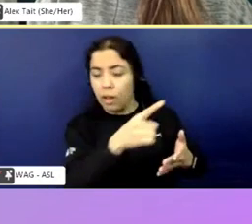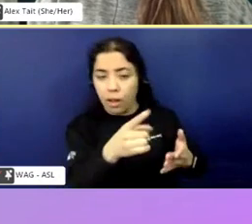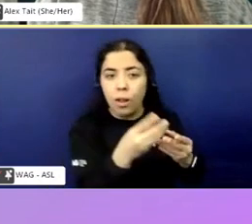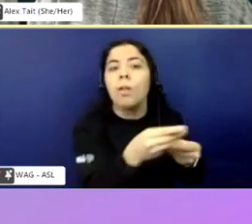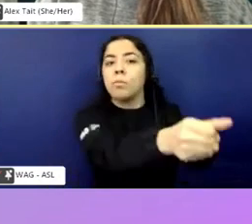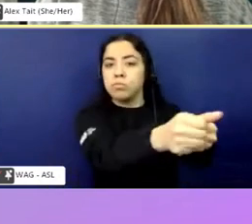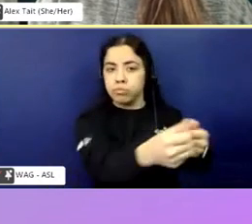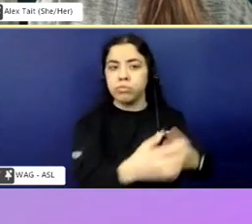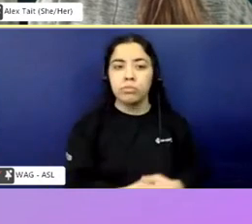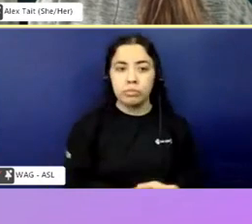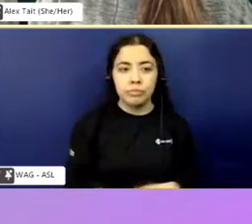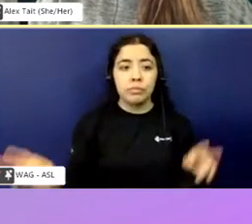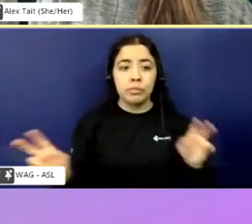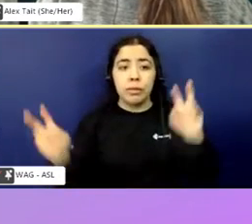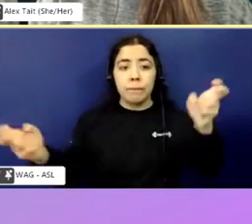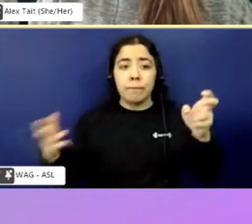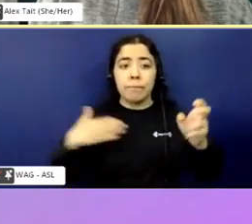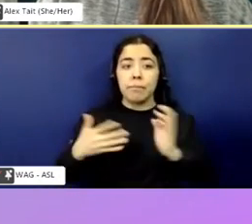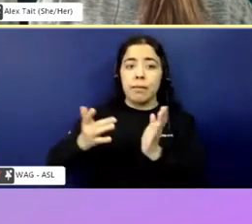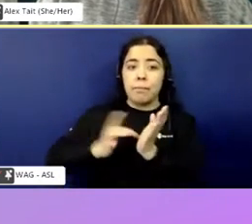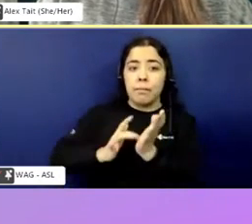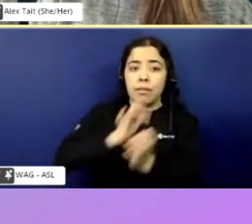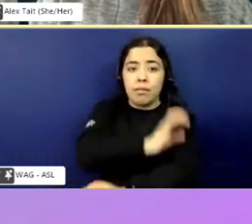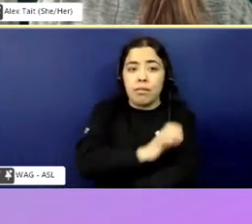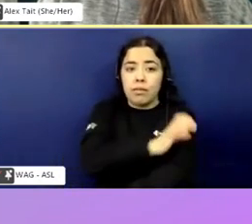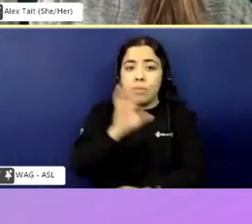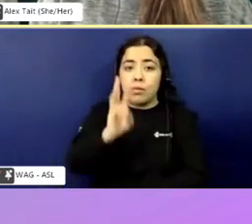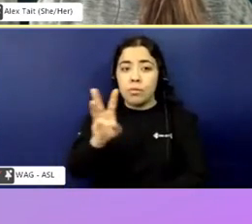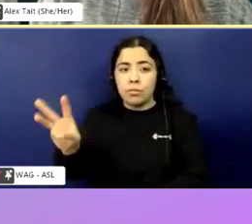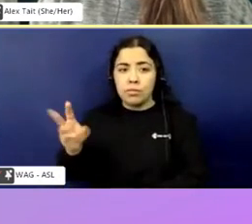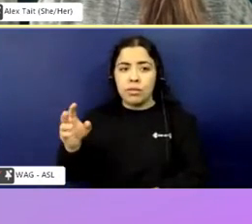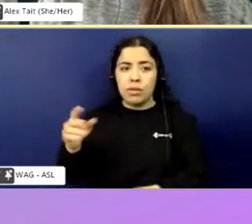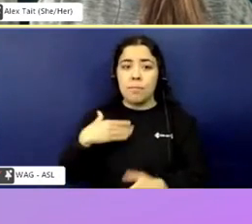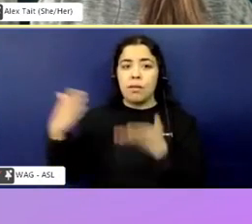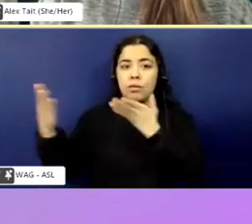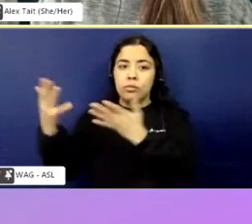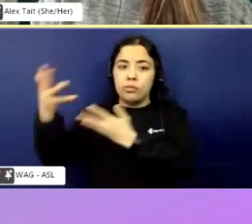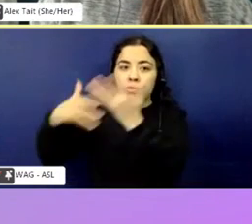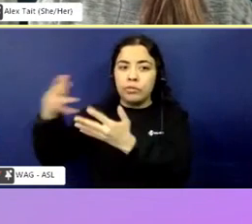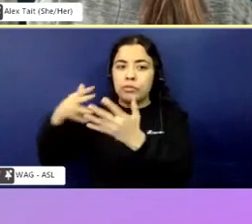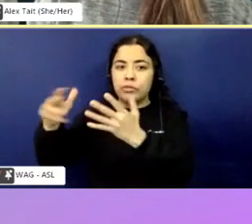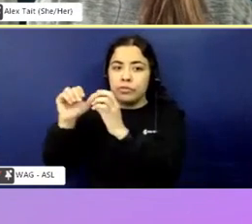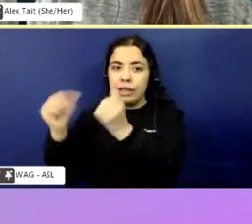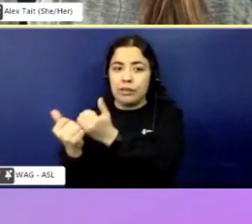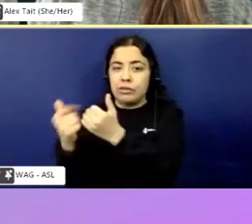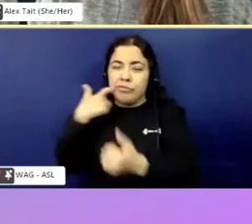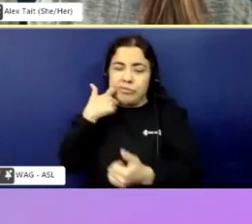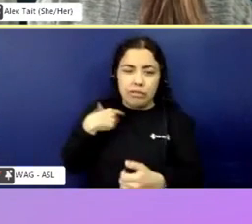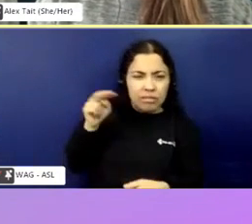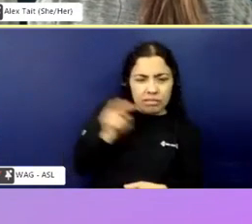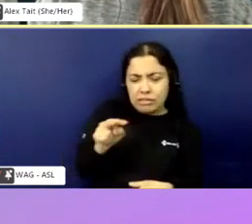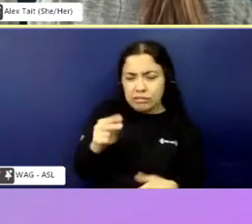product. Using my medical clinic site and the site of a social service agency recently, I could not discern